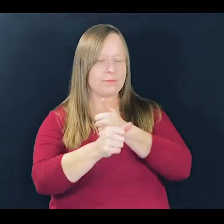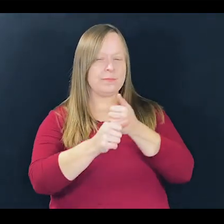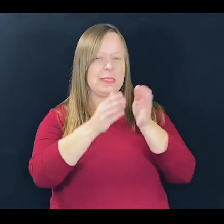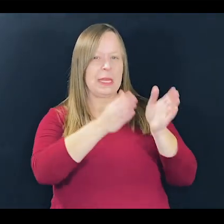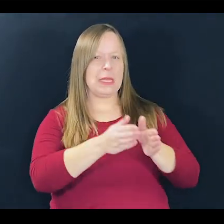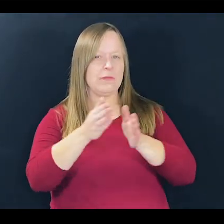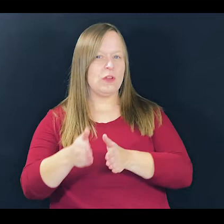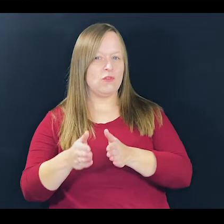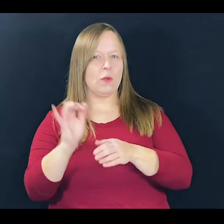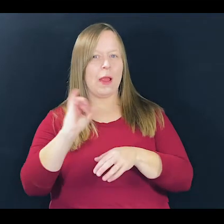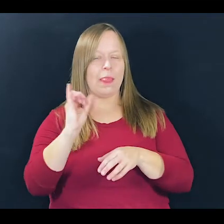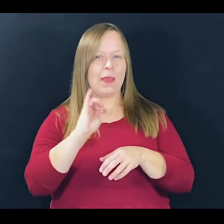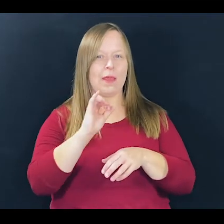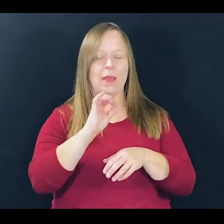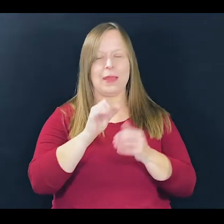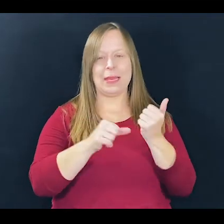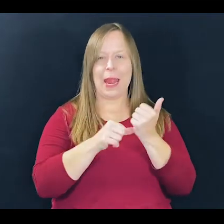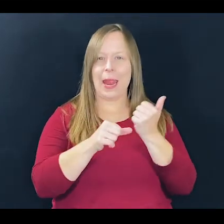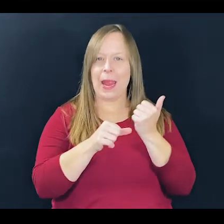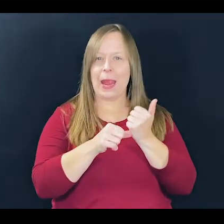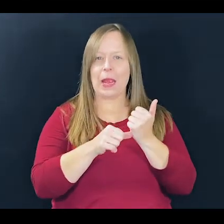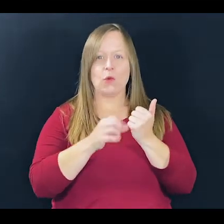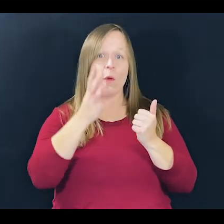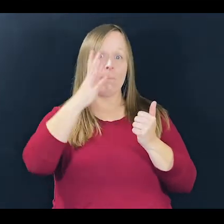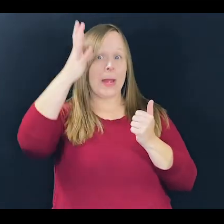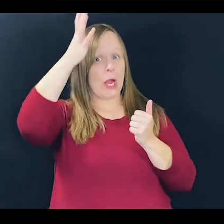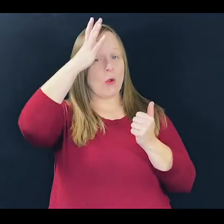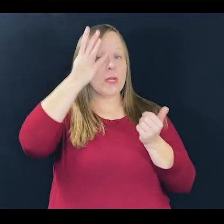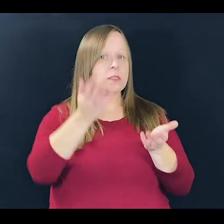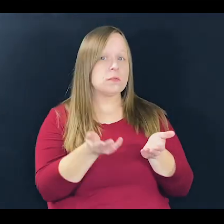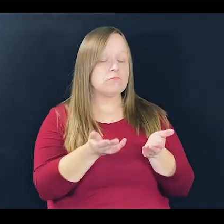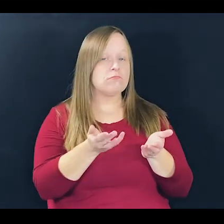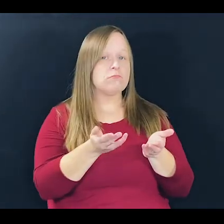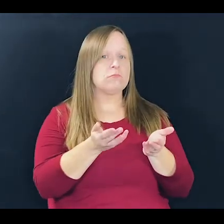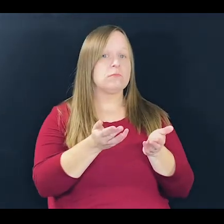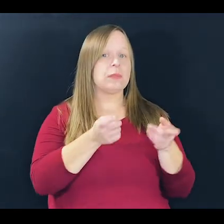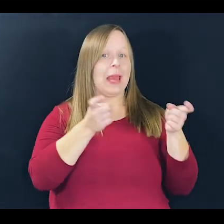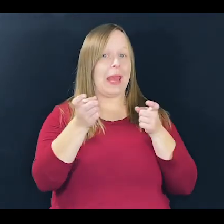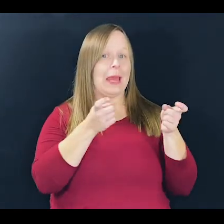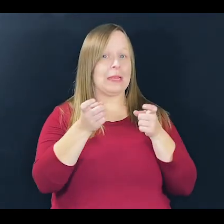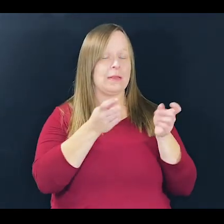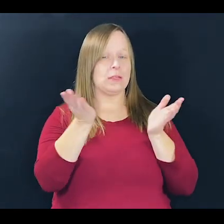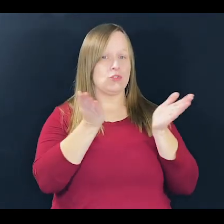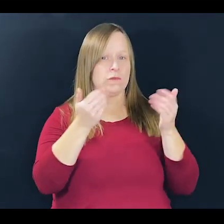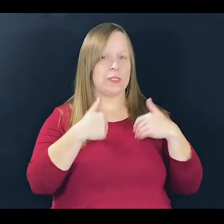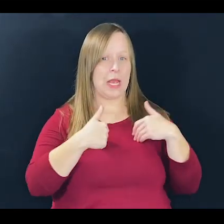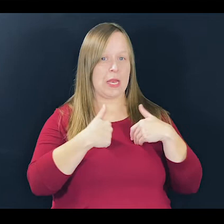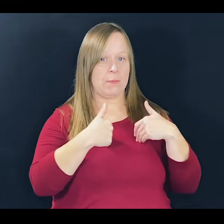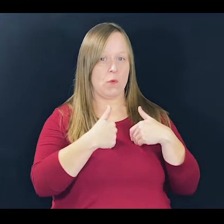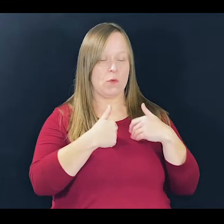individual like an aide or a parent that is handling the service animal that is